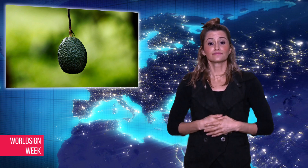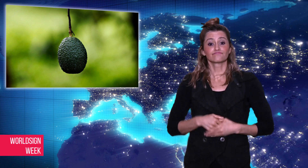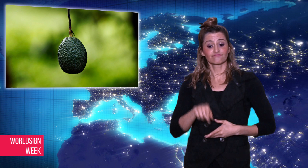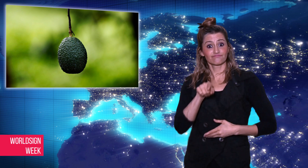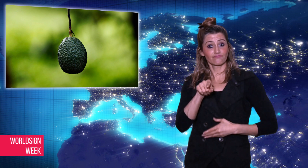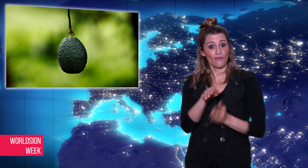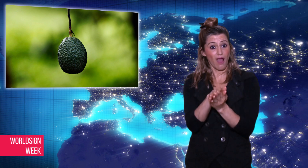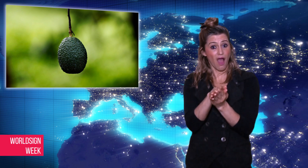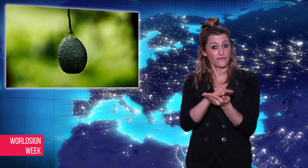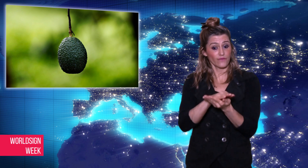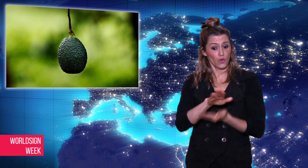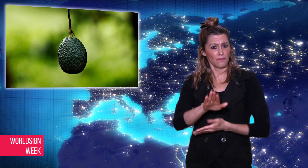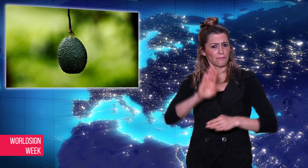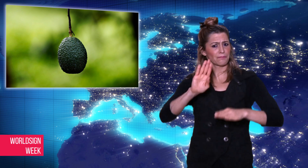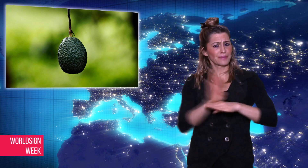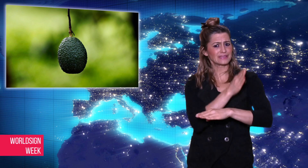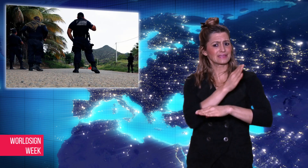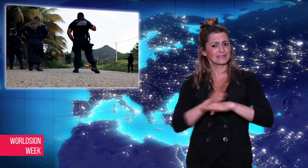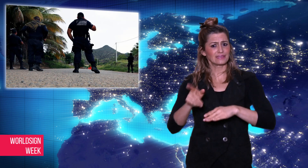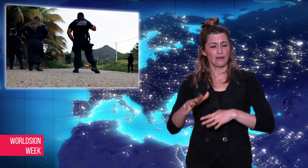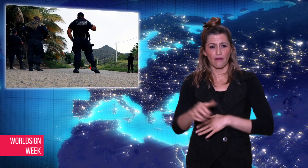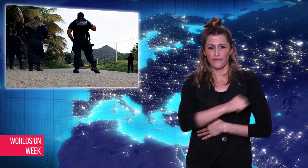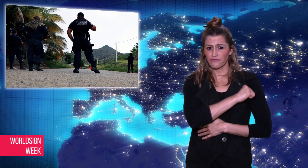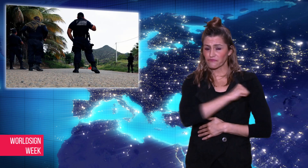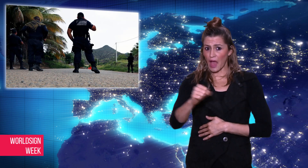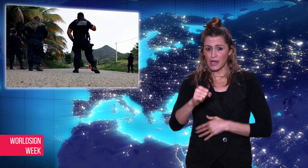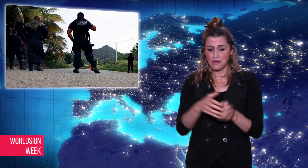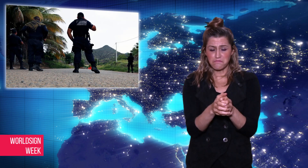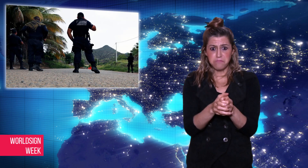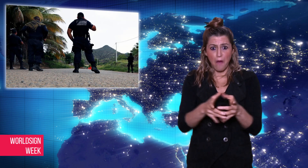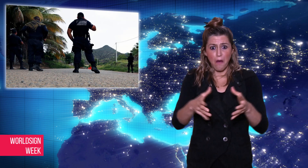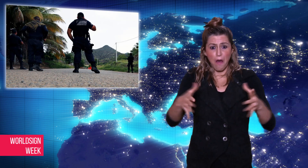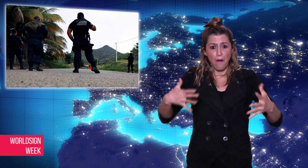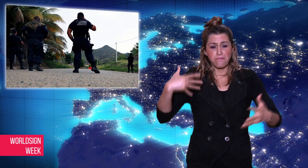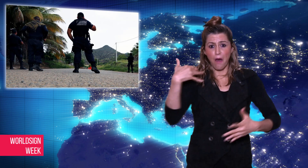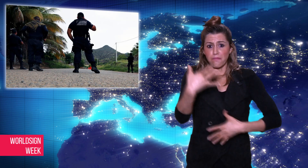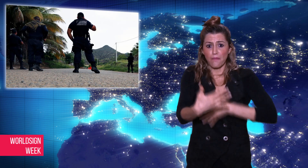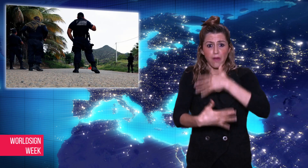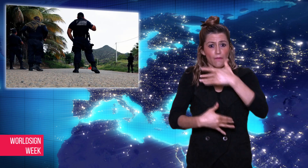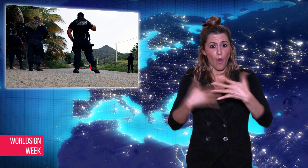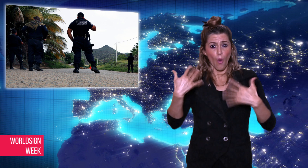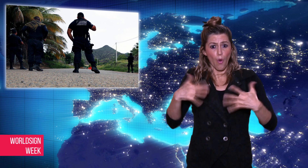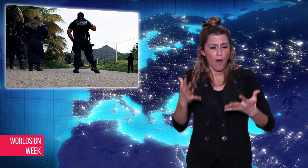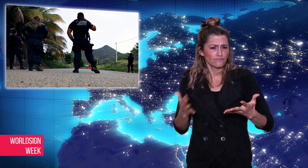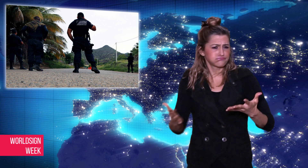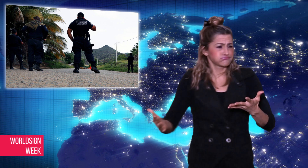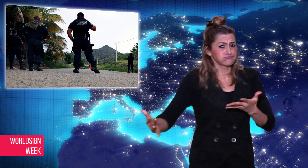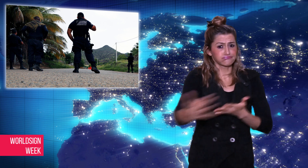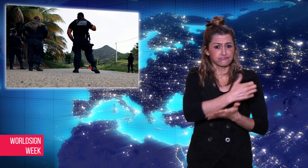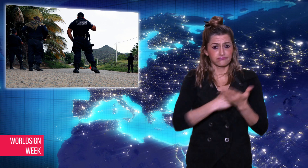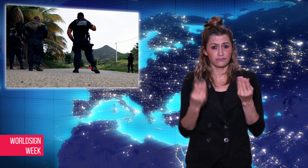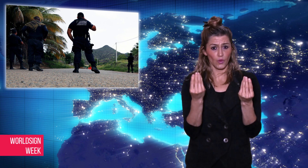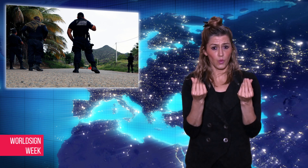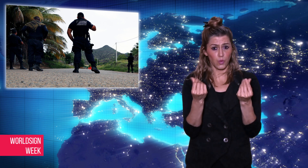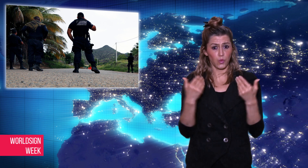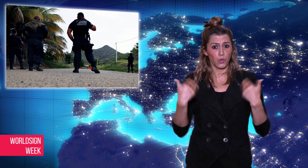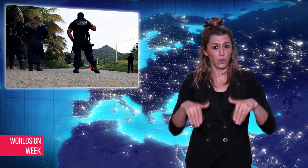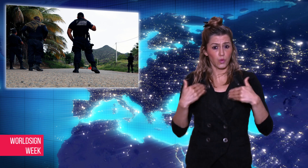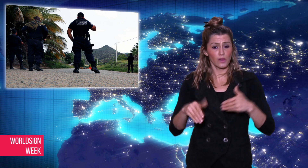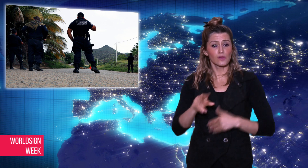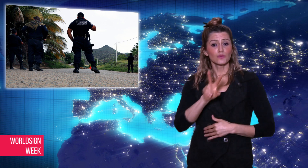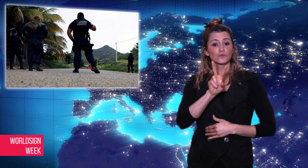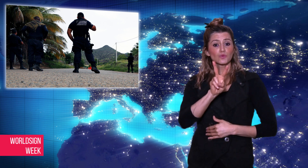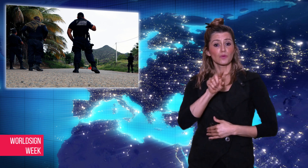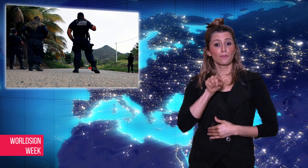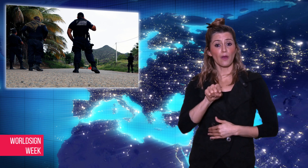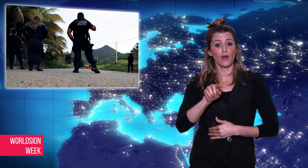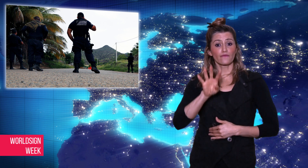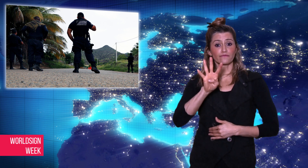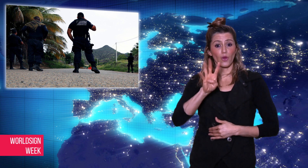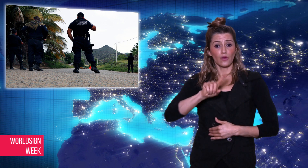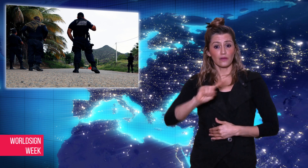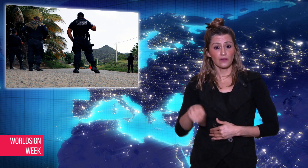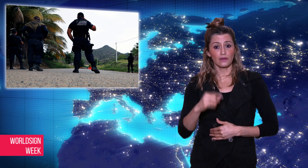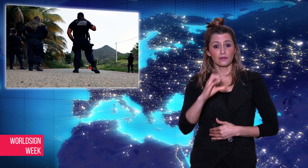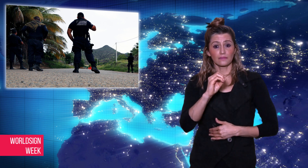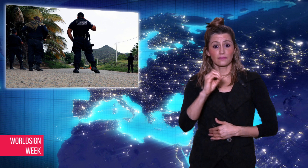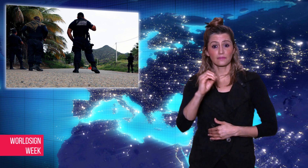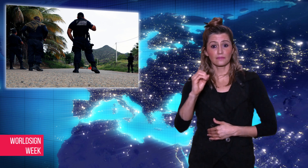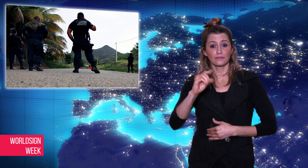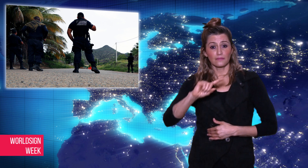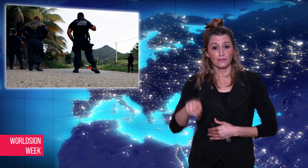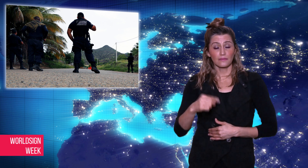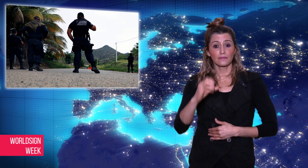generates $2.4 billion in exports per year, but it is